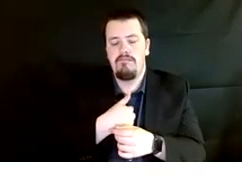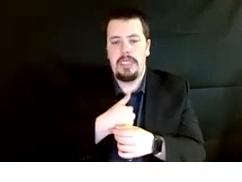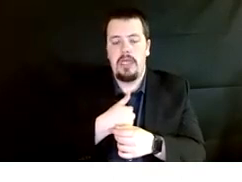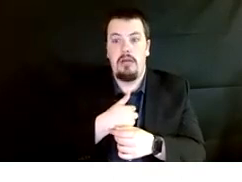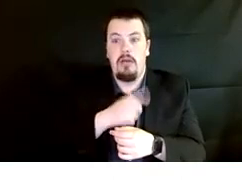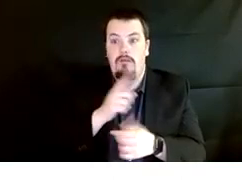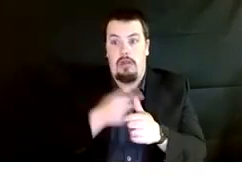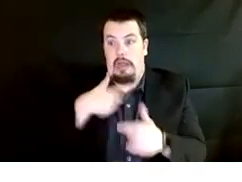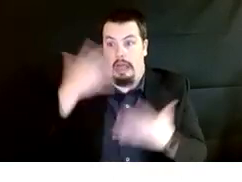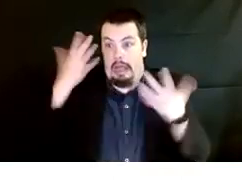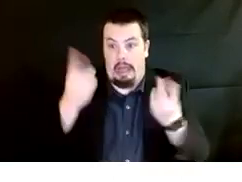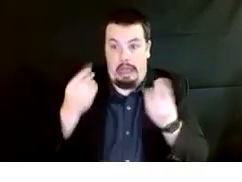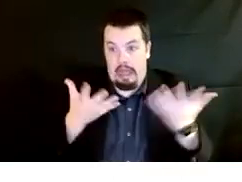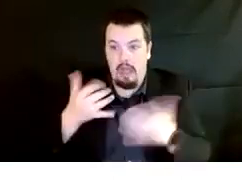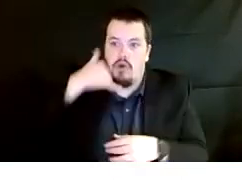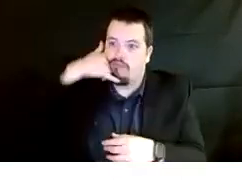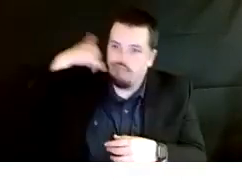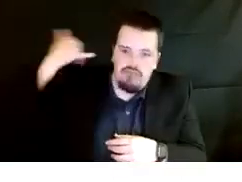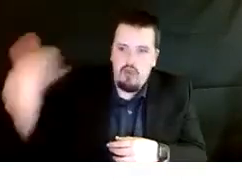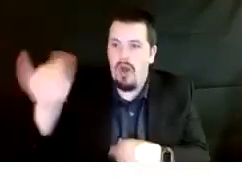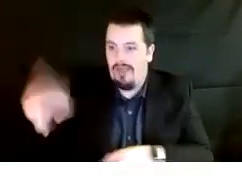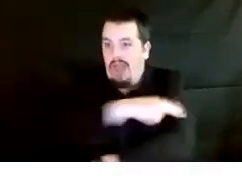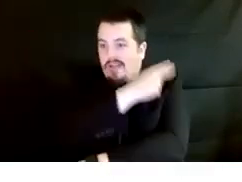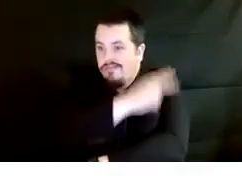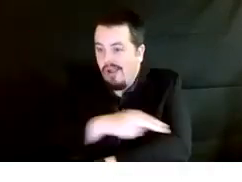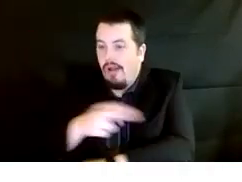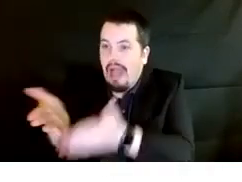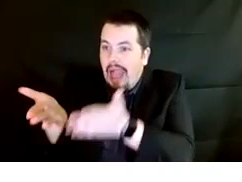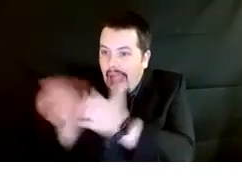so I just picked up the phone and called the hospital um and asked and I talked to